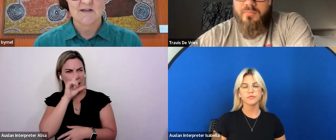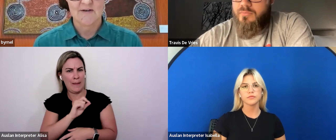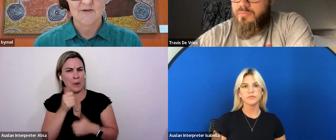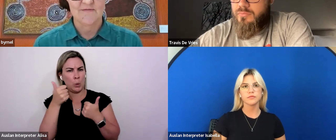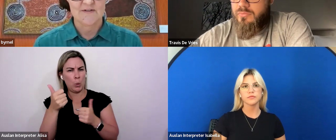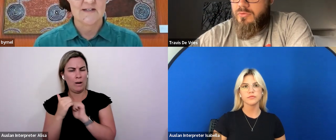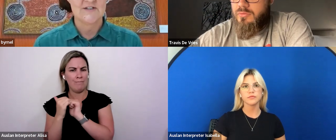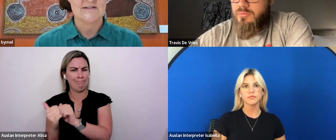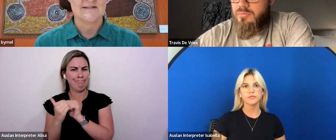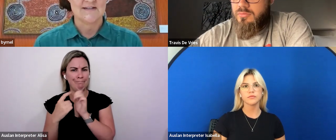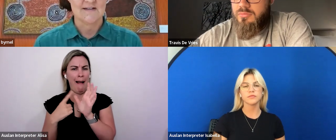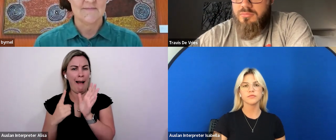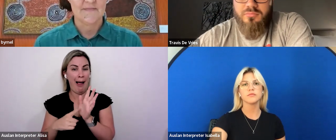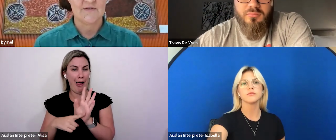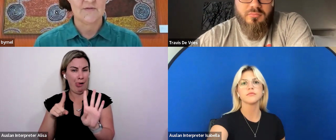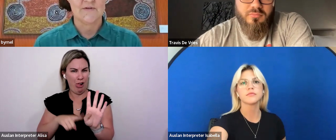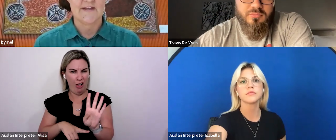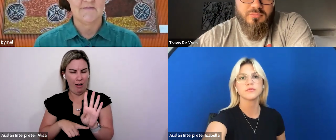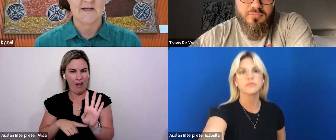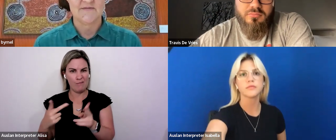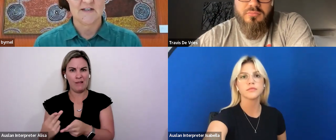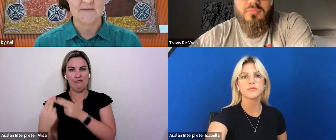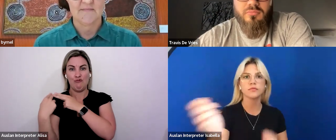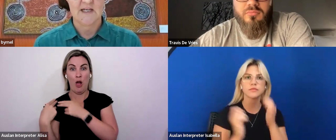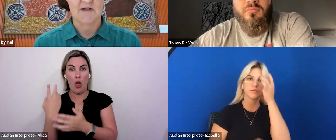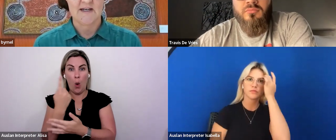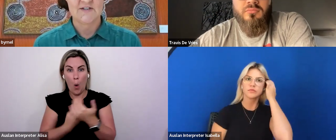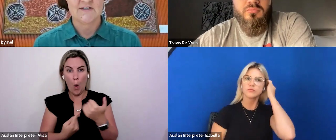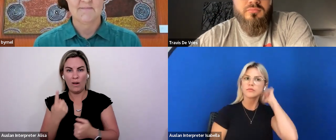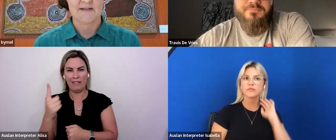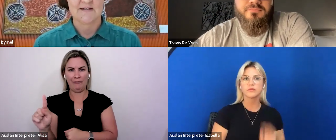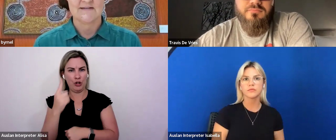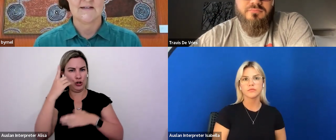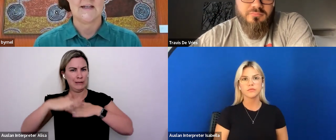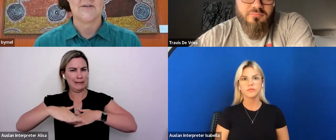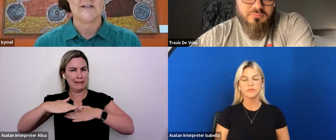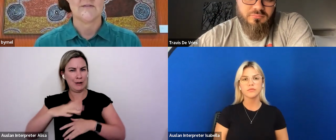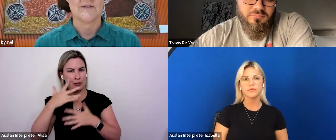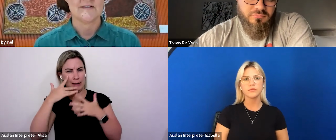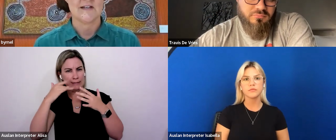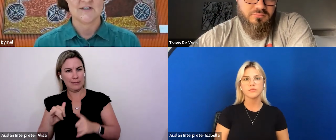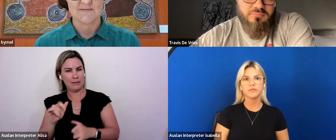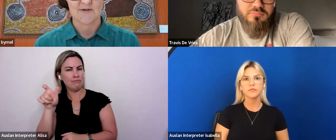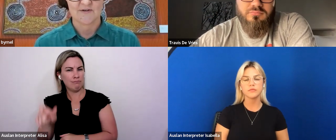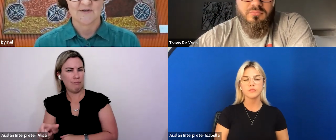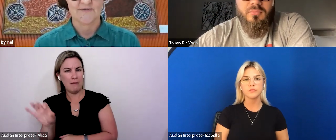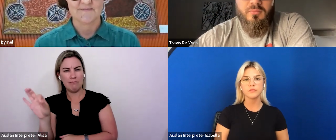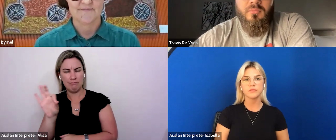rely on a First Nations assessor to do all the heavy lifting in relation to applicants adhering to First Nations Protocols.